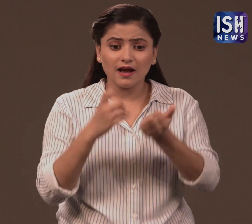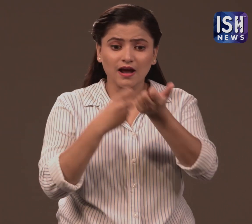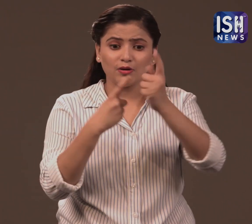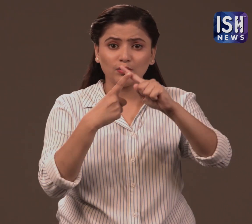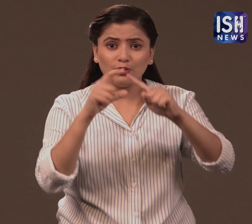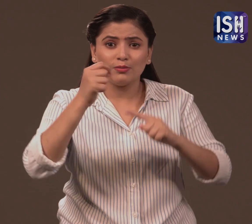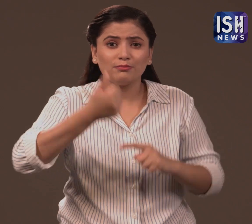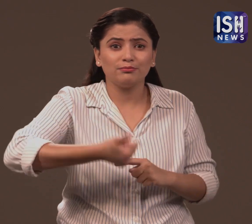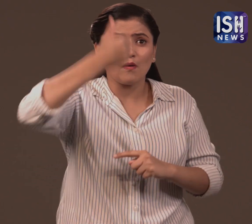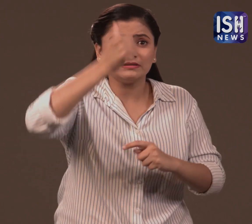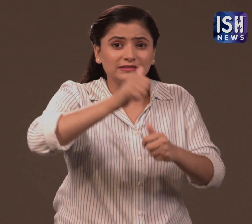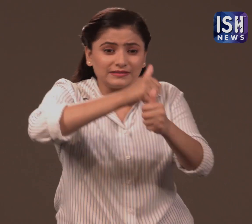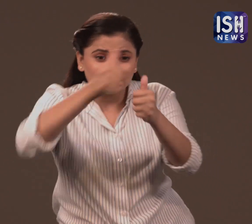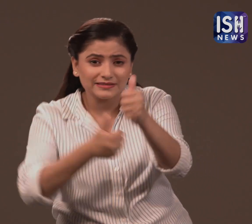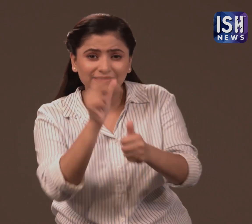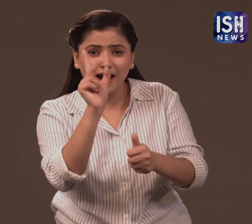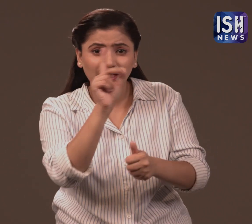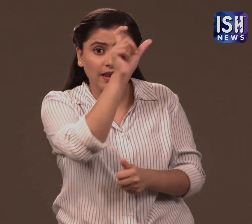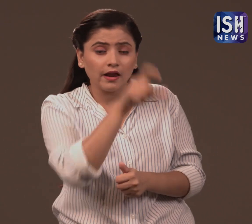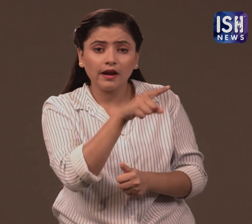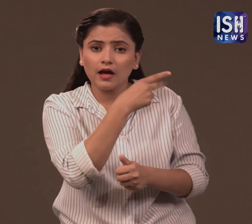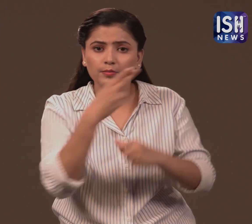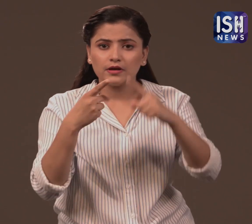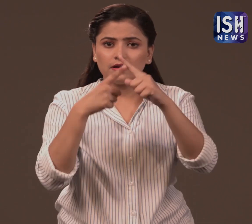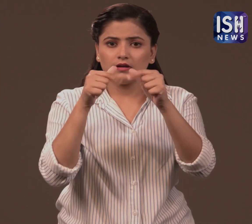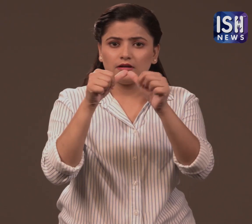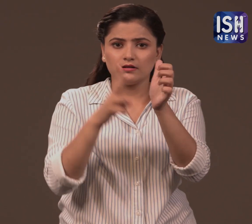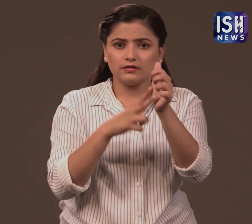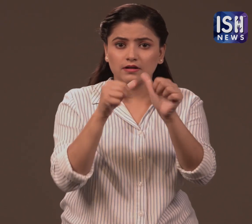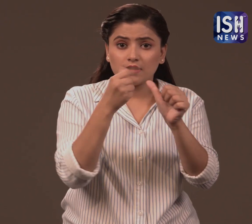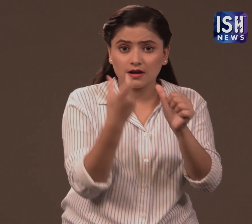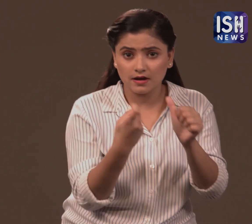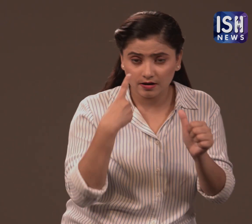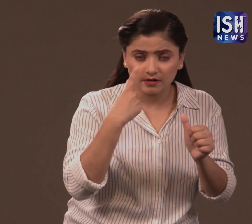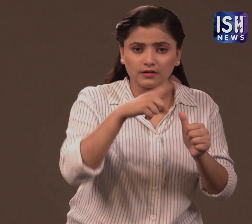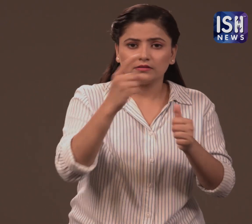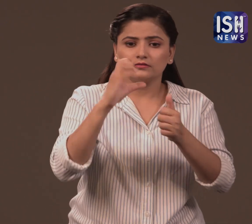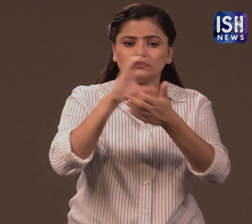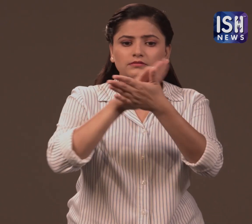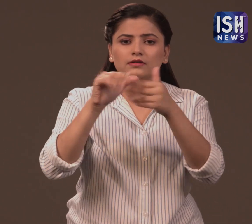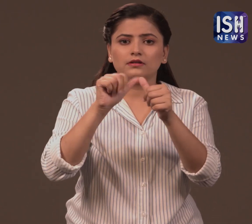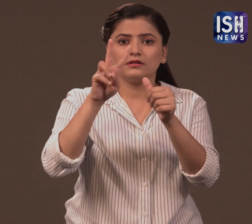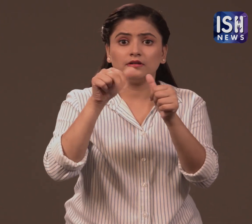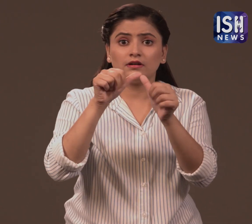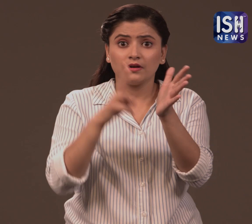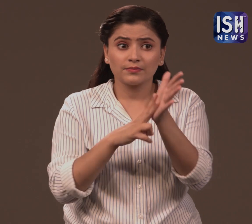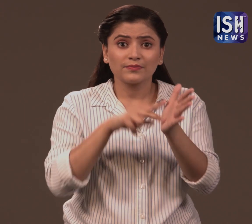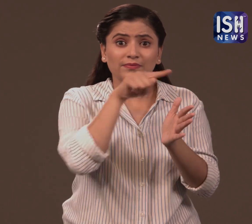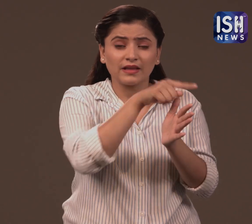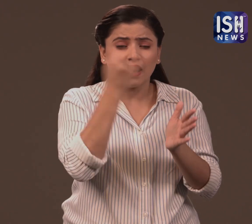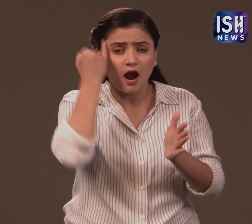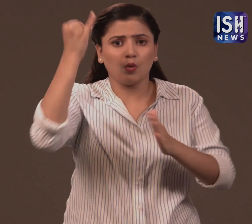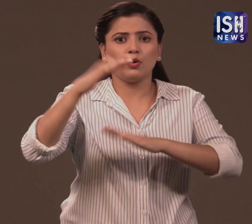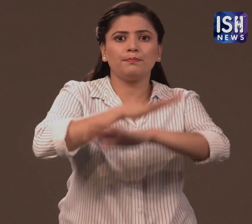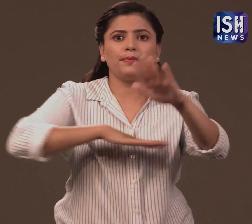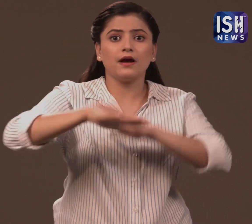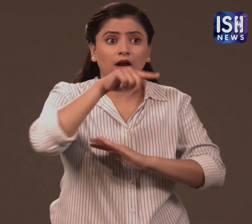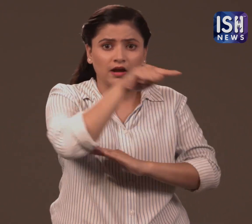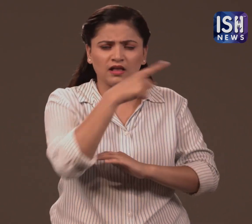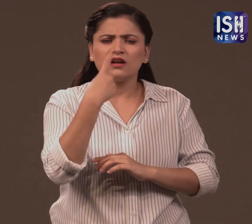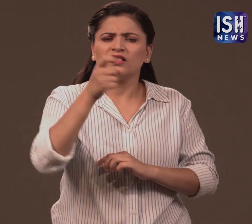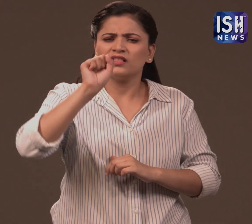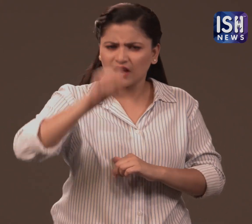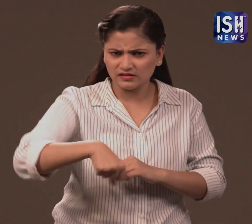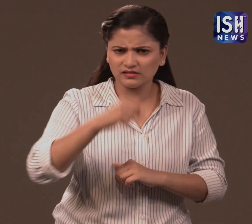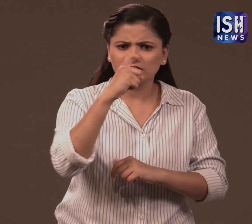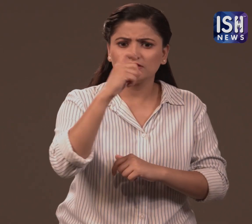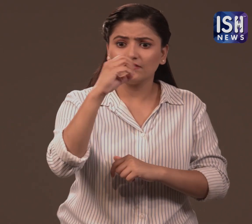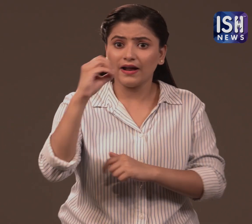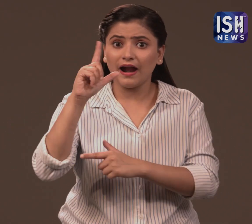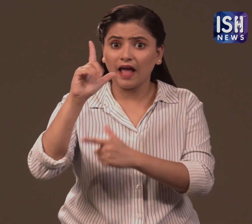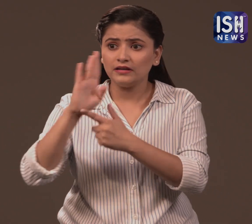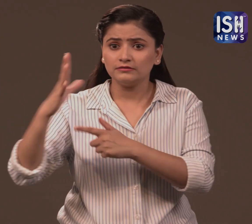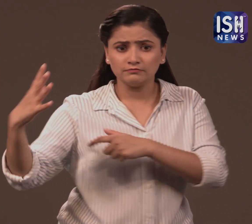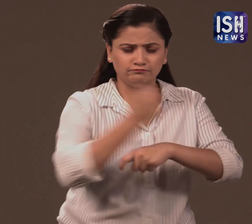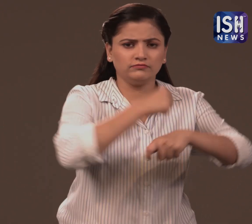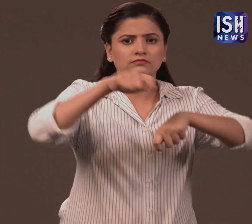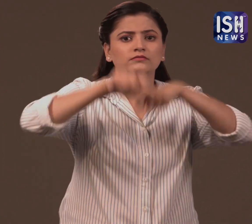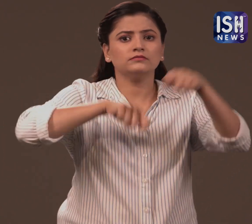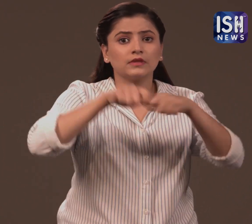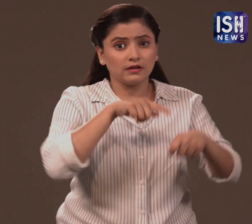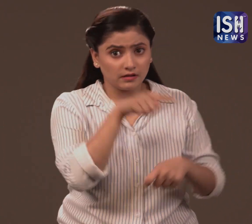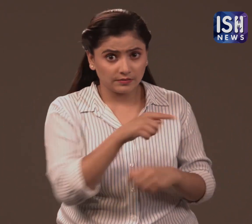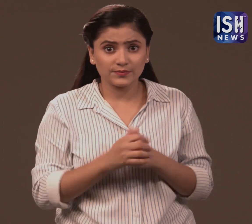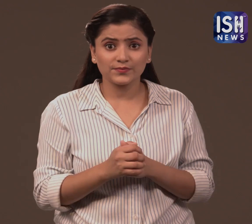Tanaji Chavan, the assistant regional officer who is leading the drive confirmed 700 licences had been cancelled.